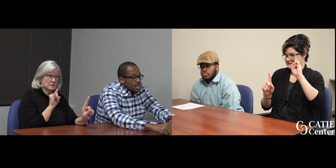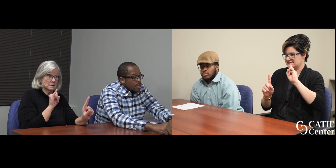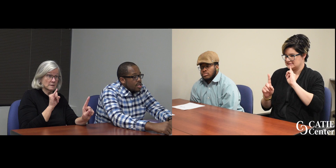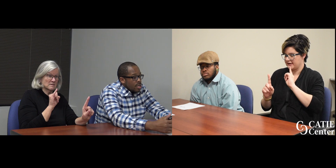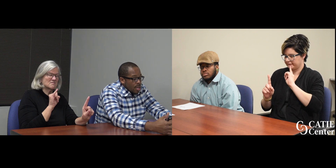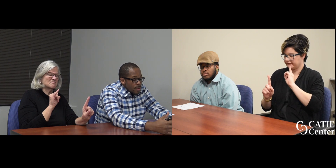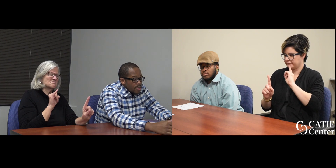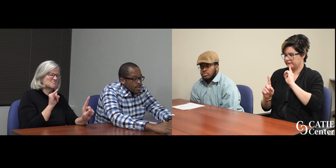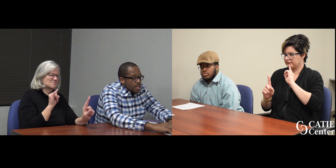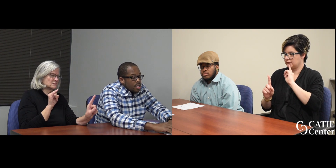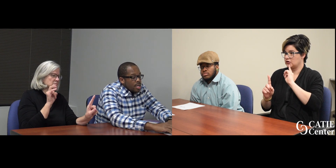so you're still able to work,